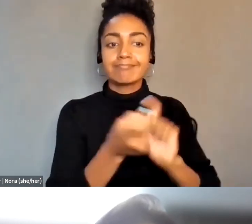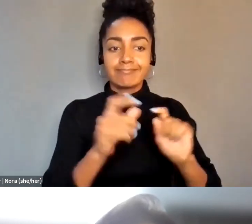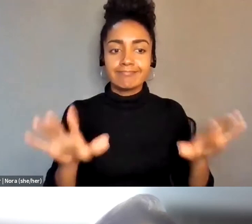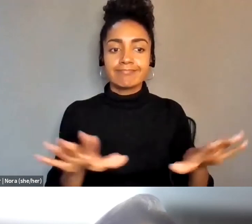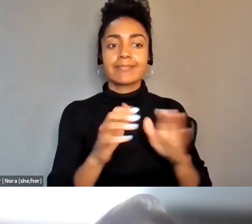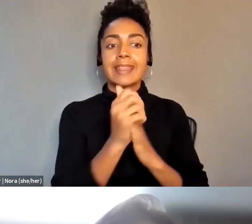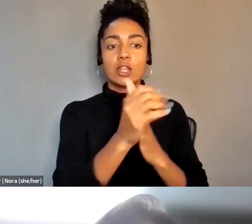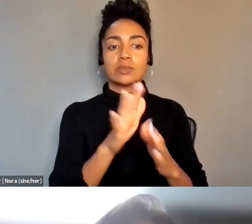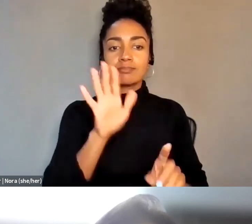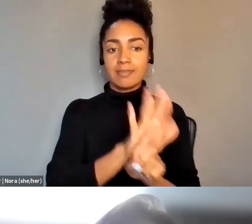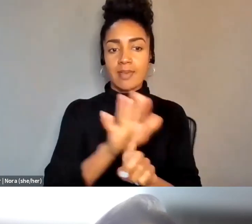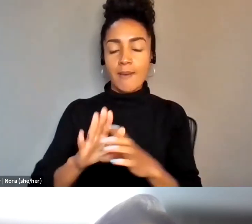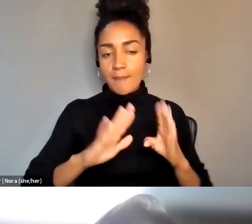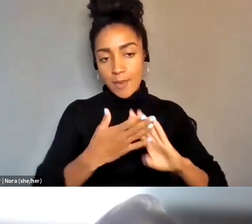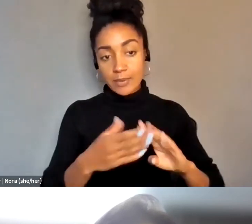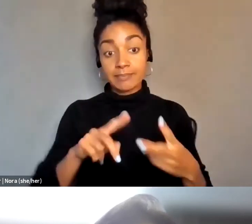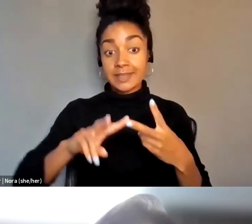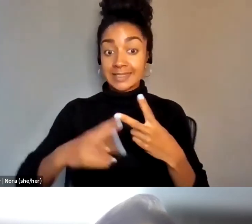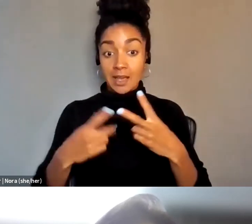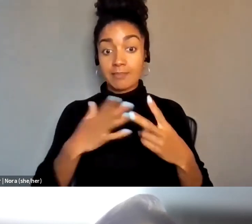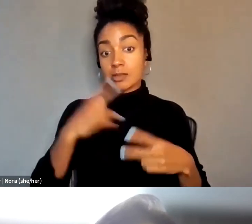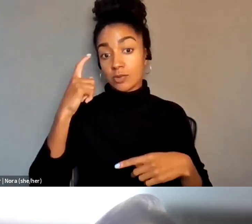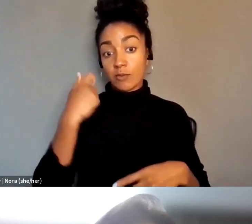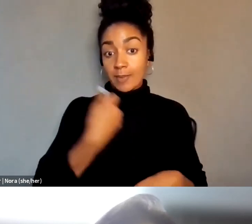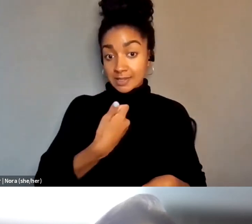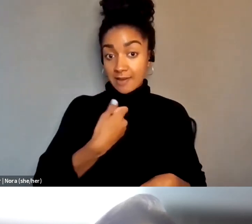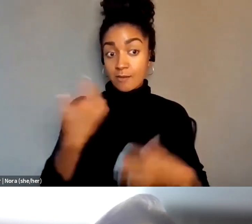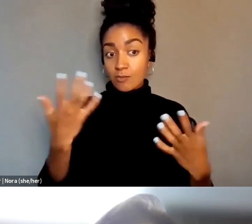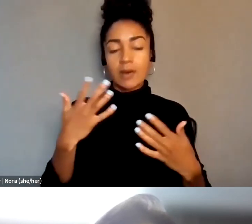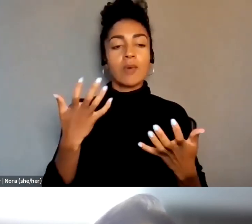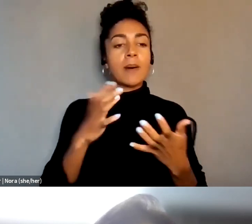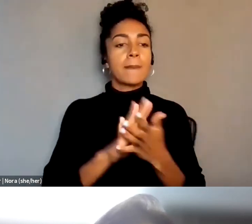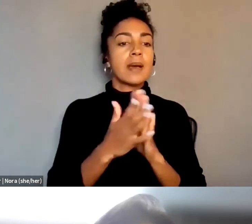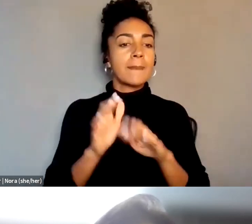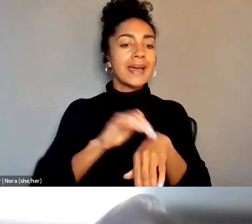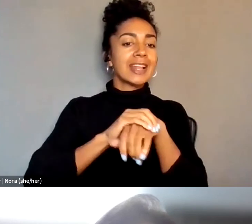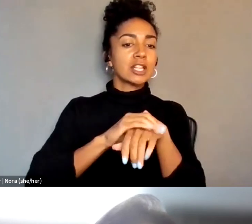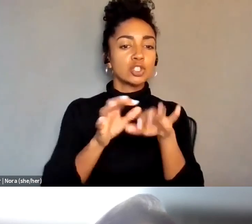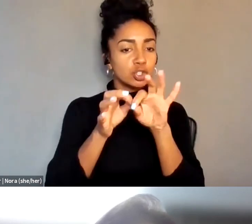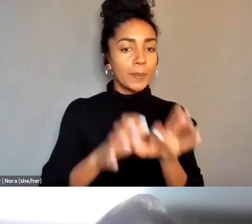my dream for my future self is to become an English interpreter. I love the idea of working in an environment where I can continue to pursue my passion in